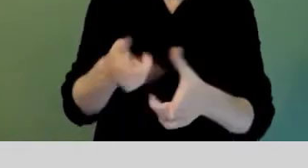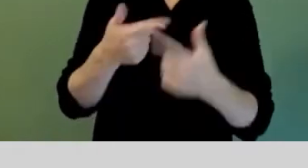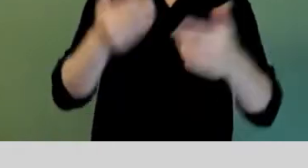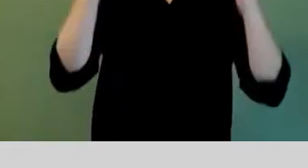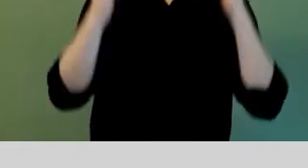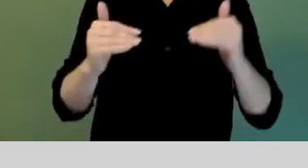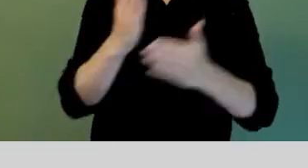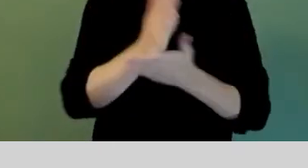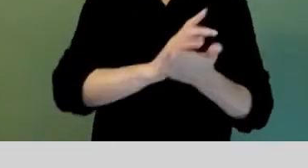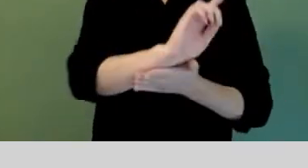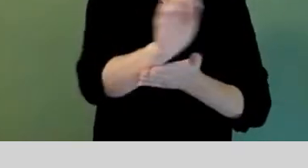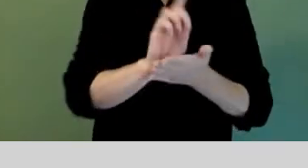Enjoy.